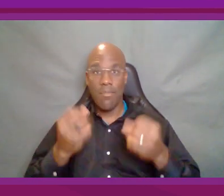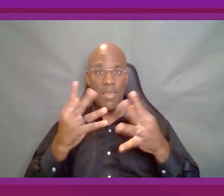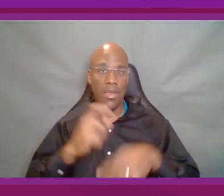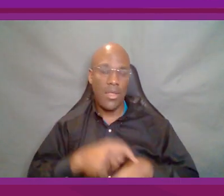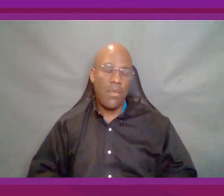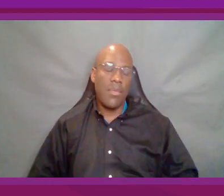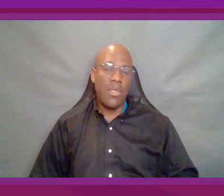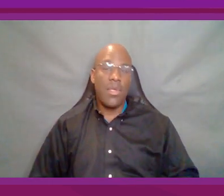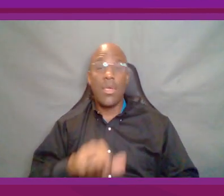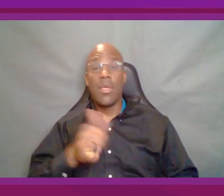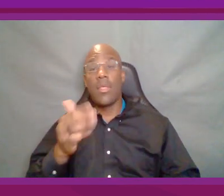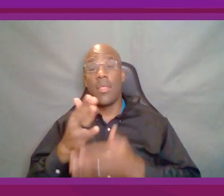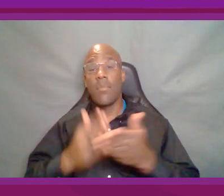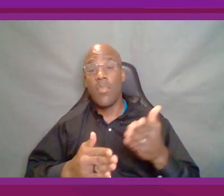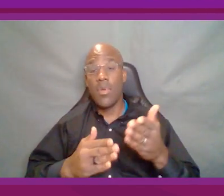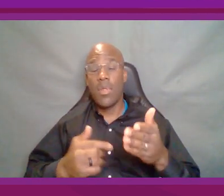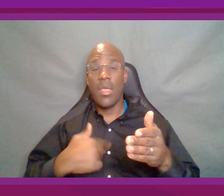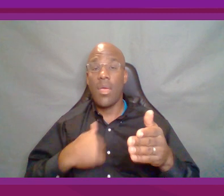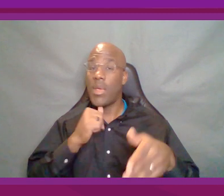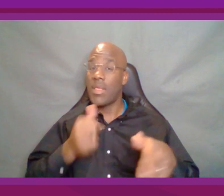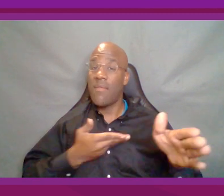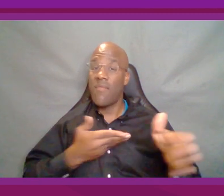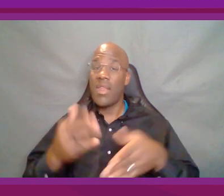surprise for me was I was invited to be at the table